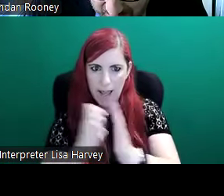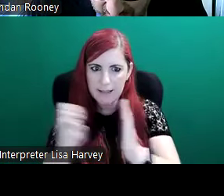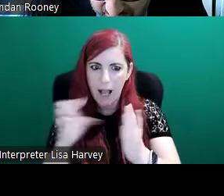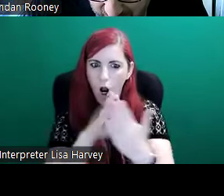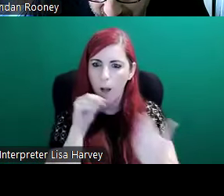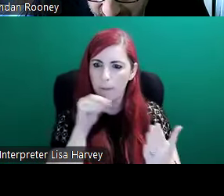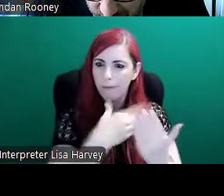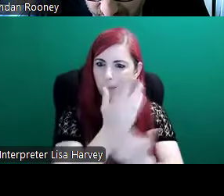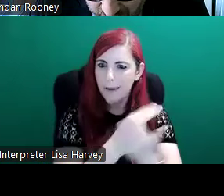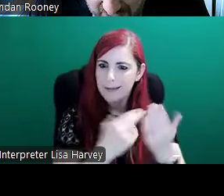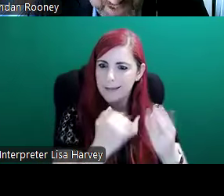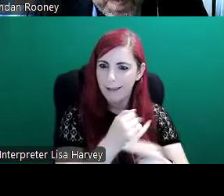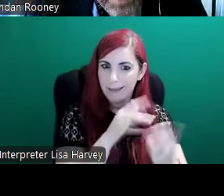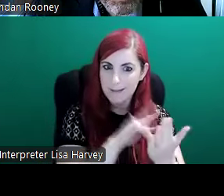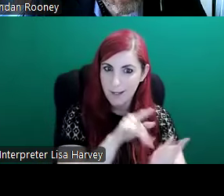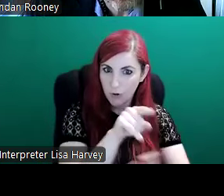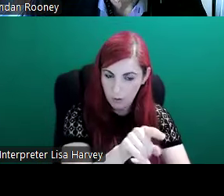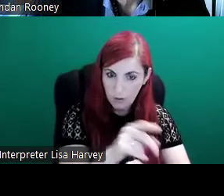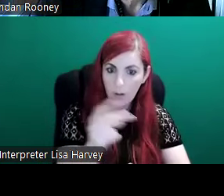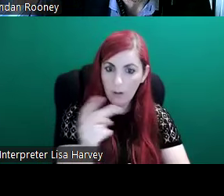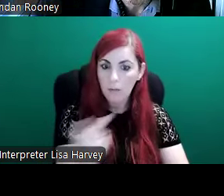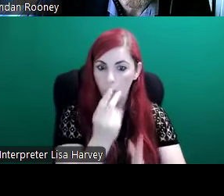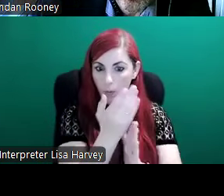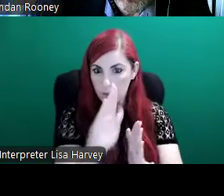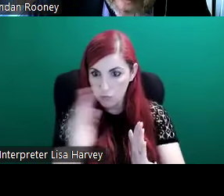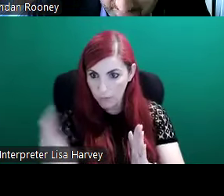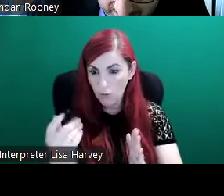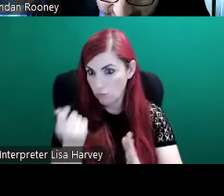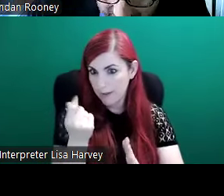both the screen, which has recently been painstakingly restored by my colleagues in